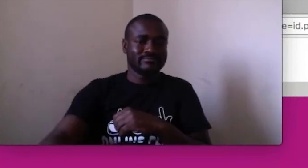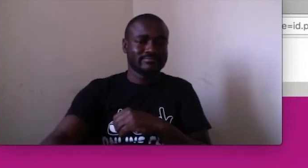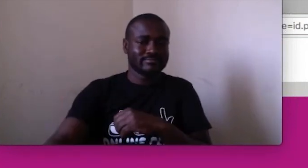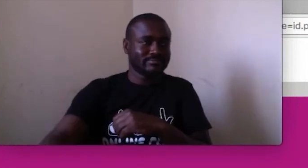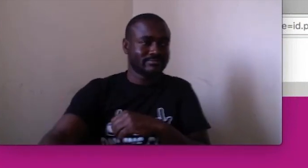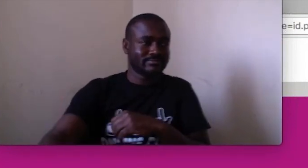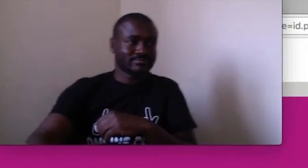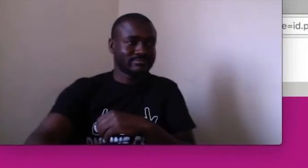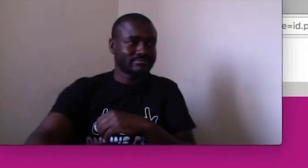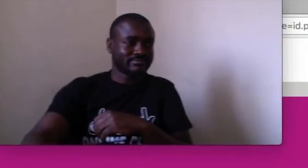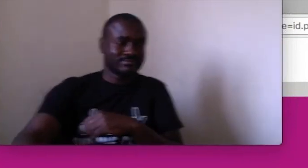downloads